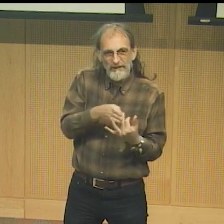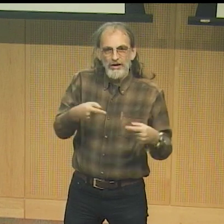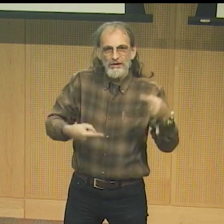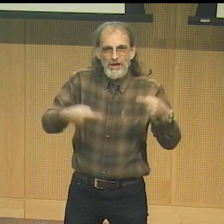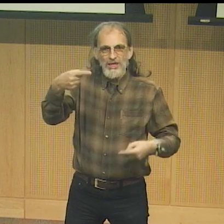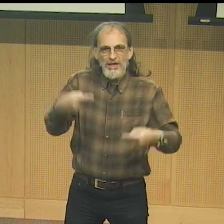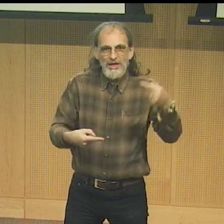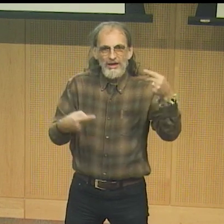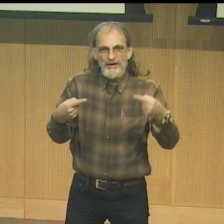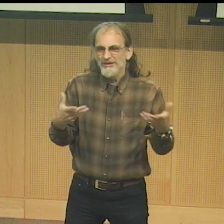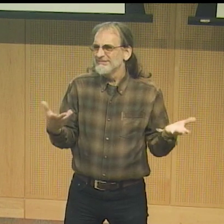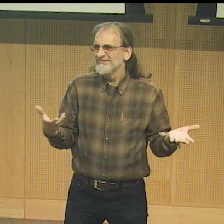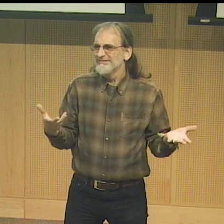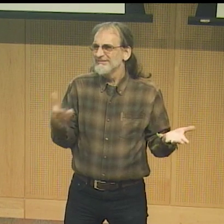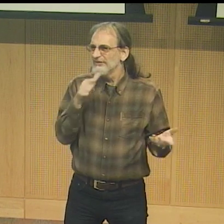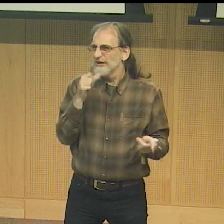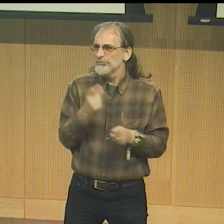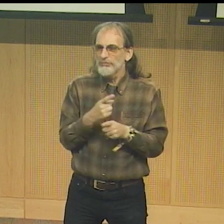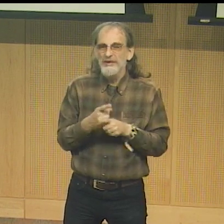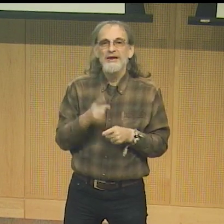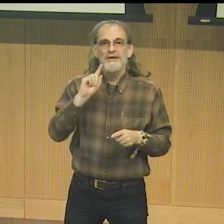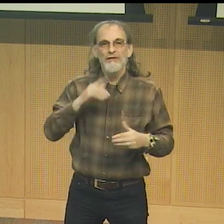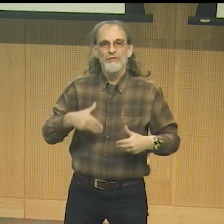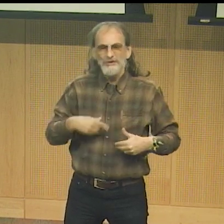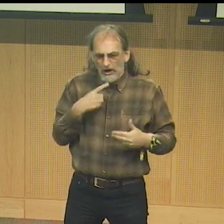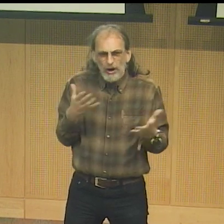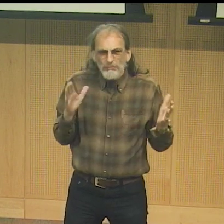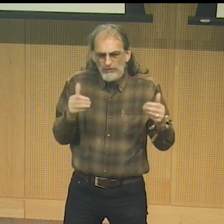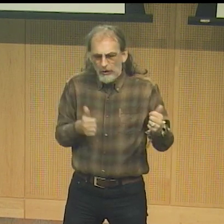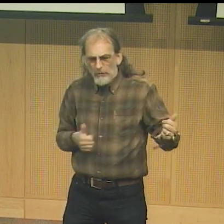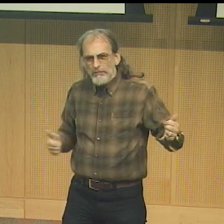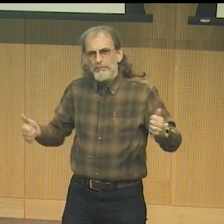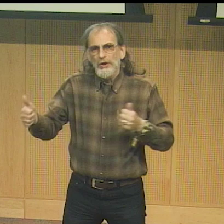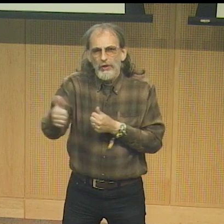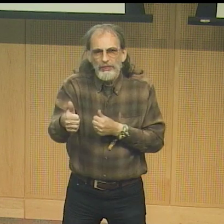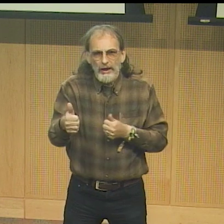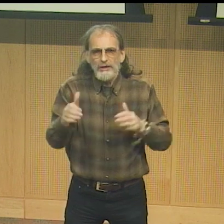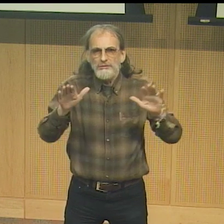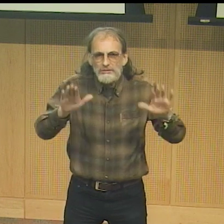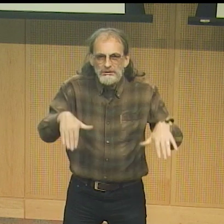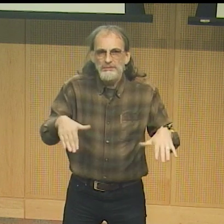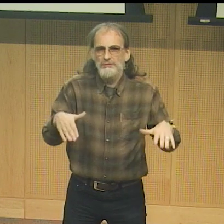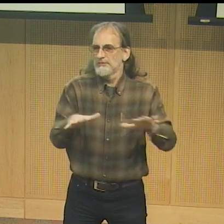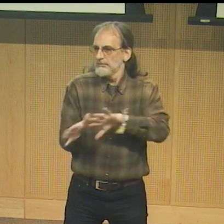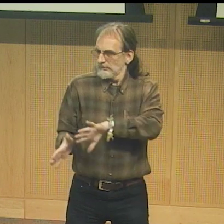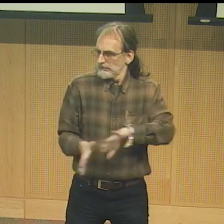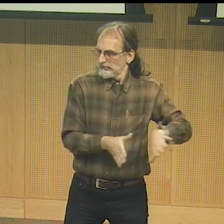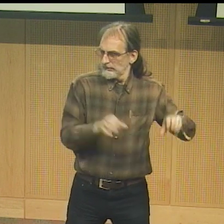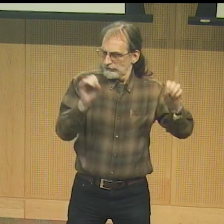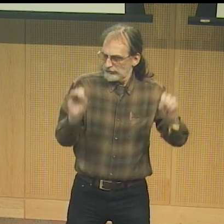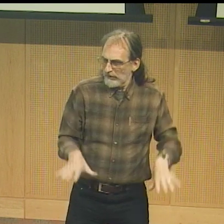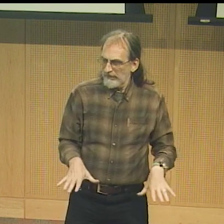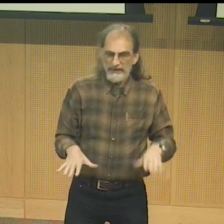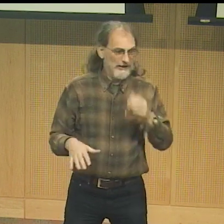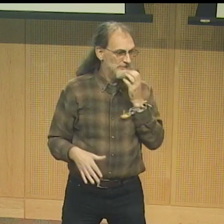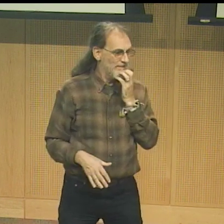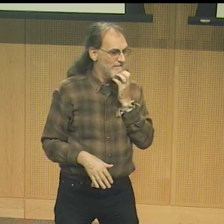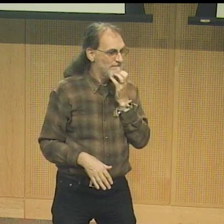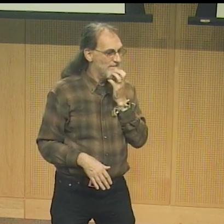That is inappropriate. That is not what Deafhood has been. This is beyond any of those minor arguments. We need to let those distinctions between